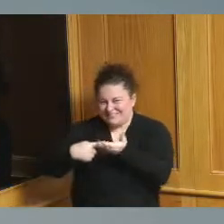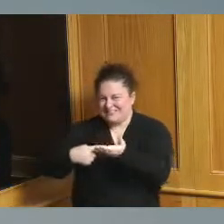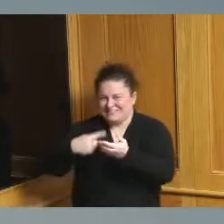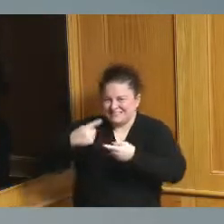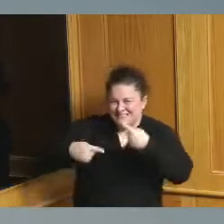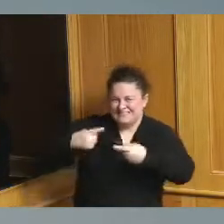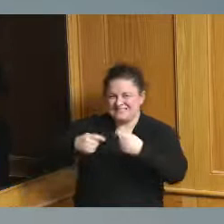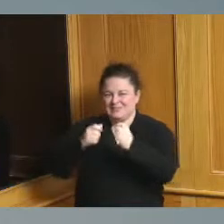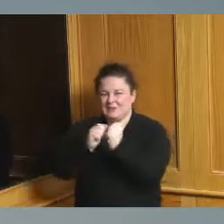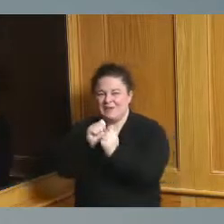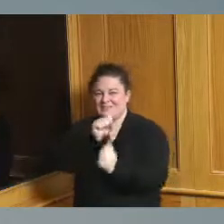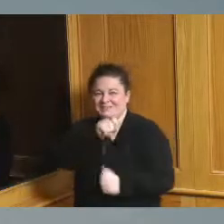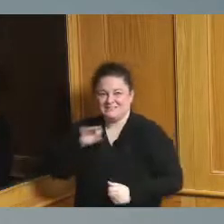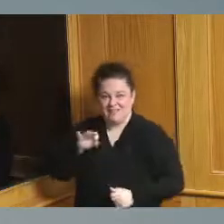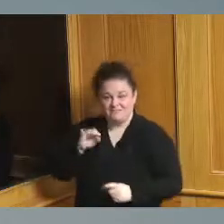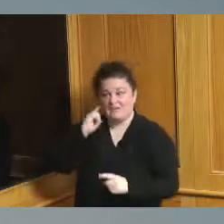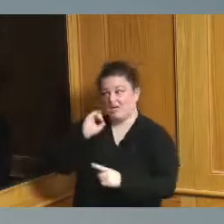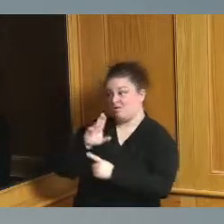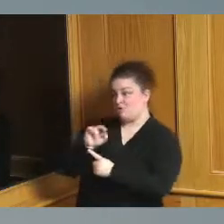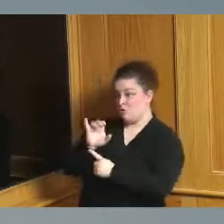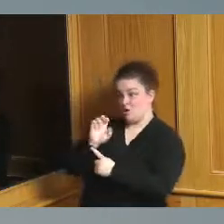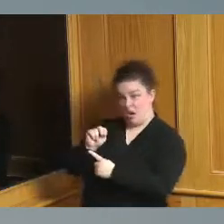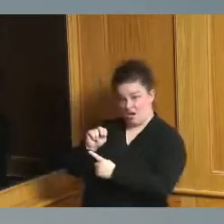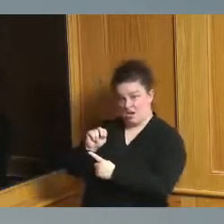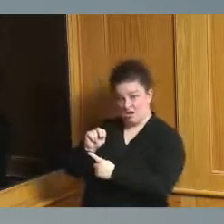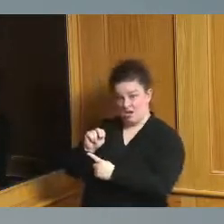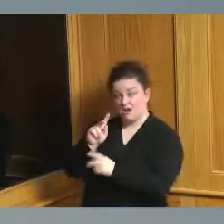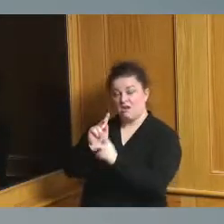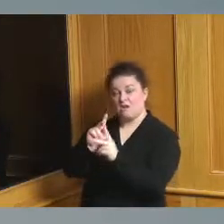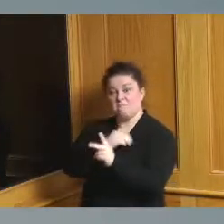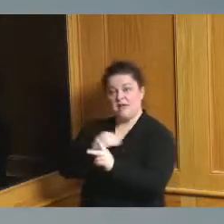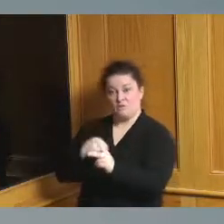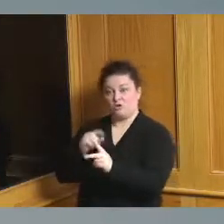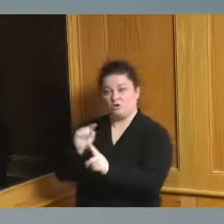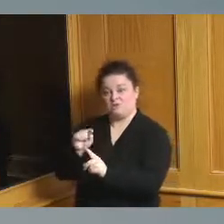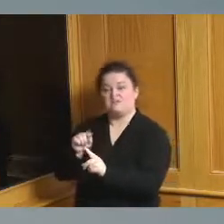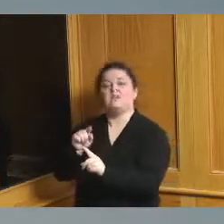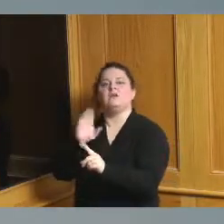union members bargaining unit members the lists were sent to the bargaining unit representatives